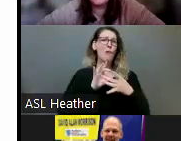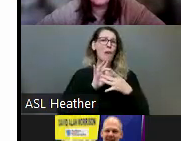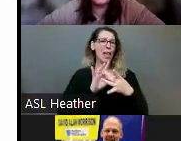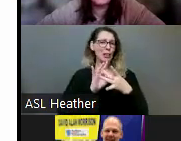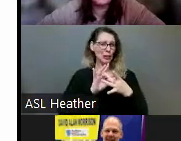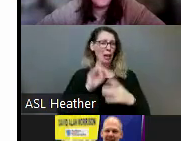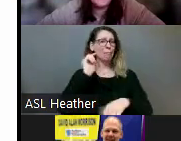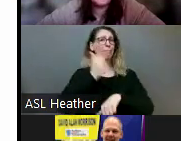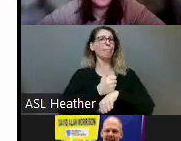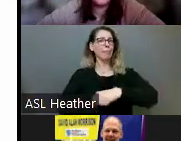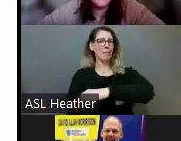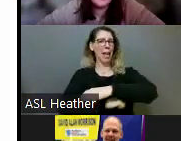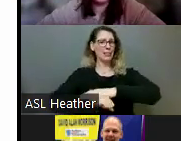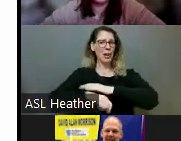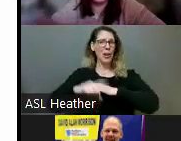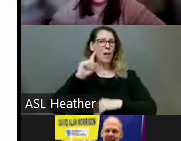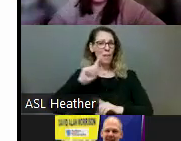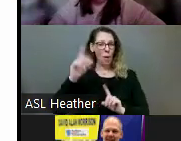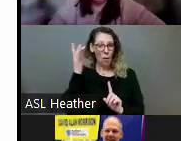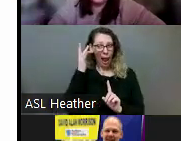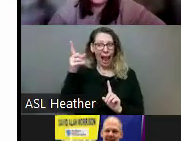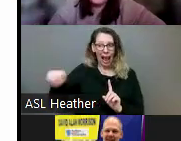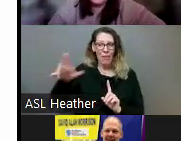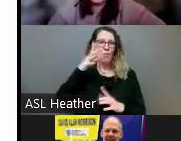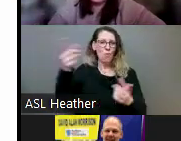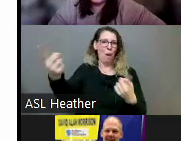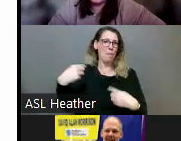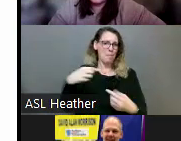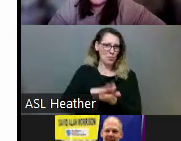the foundation for why a kid would want to come to school. We know that students come